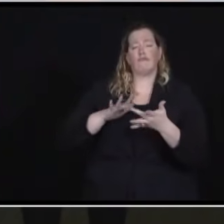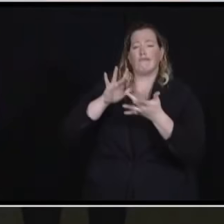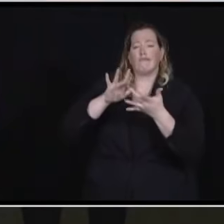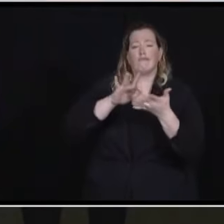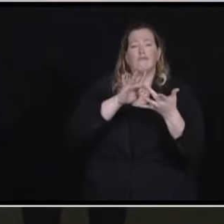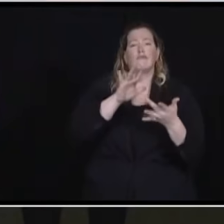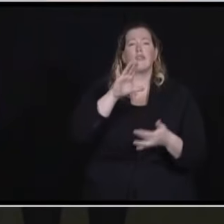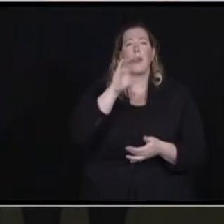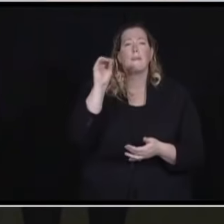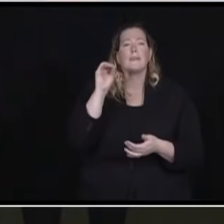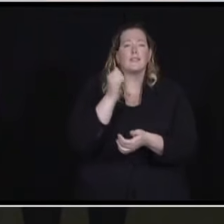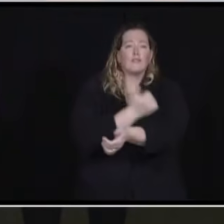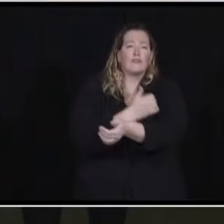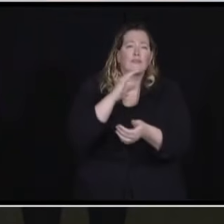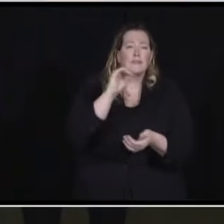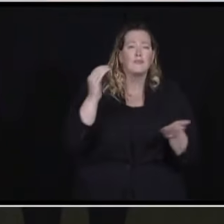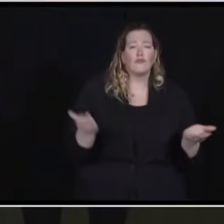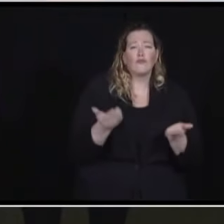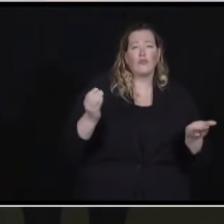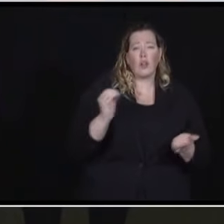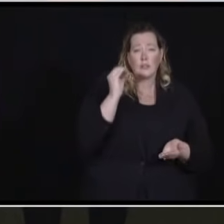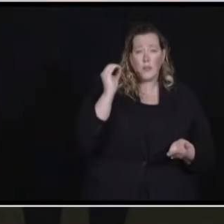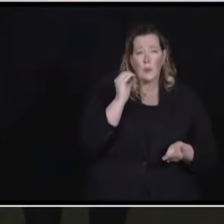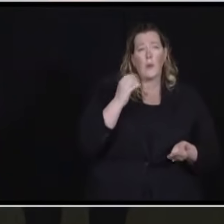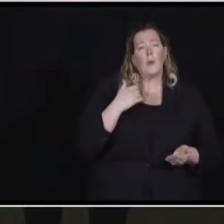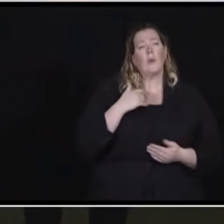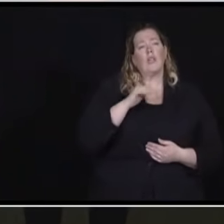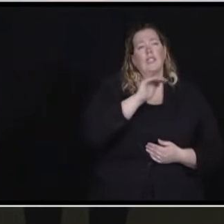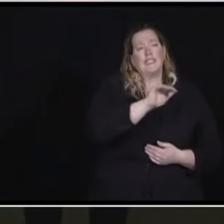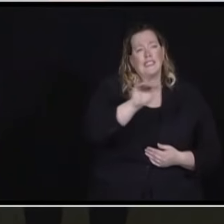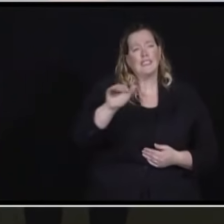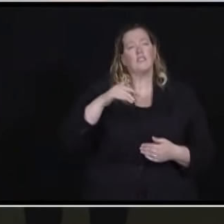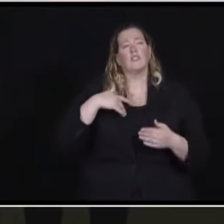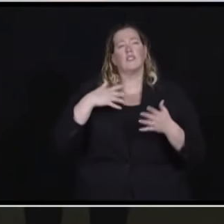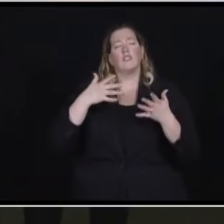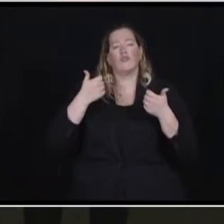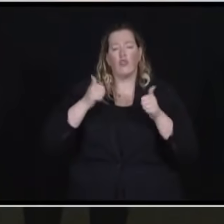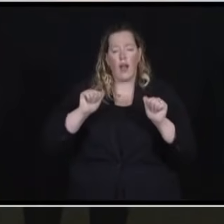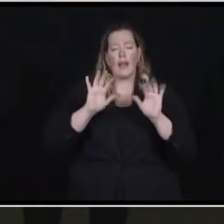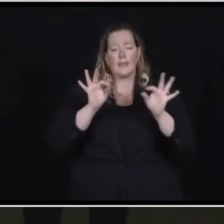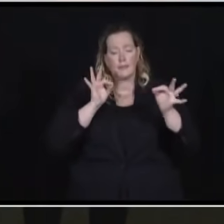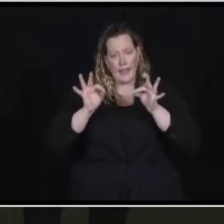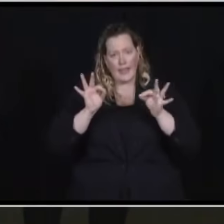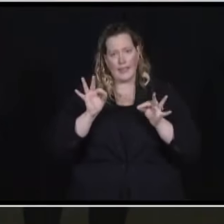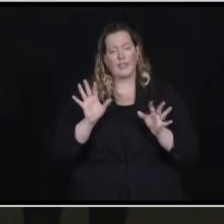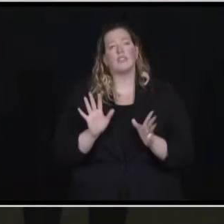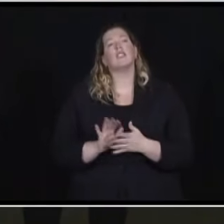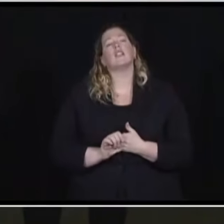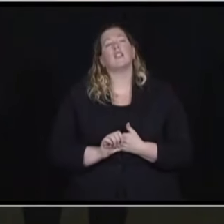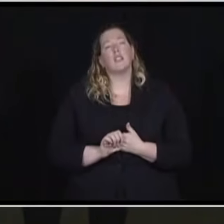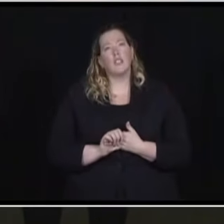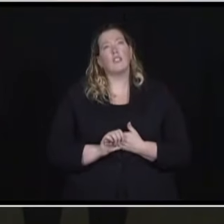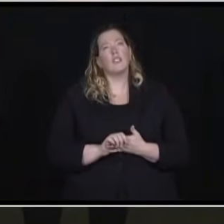Ontario, we have a tremendous amount of them, and if I can explain it this way, to the folks out there,